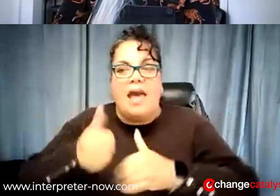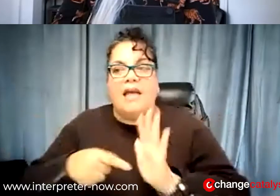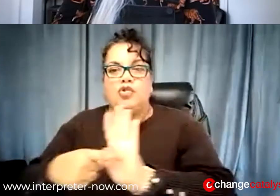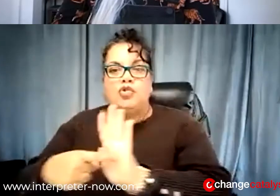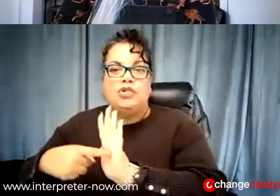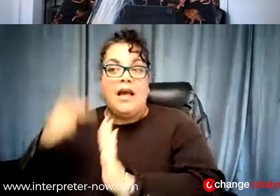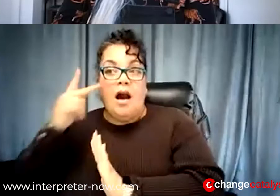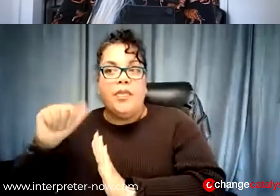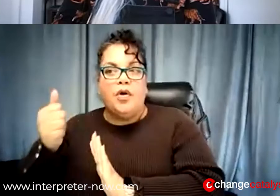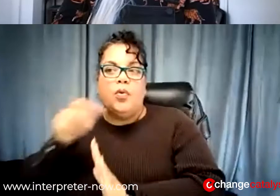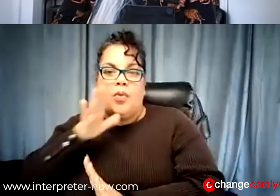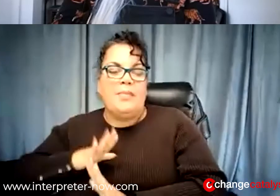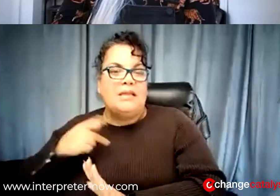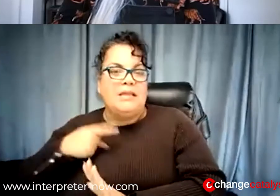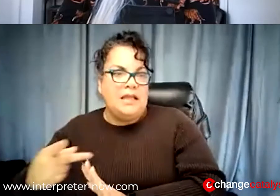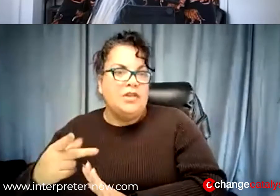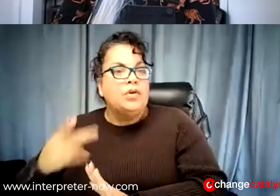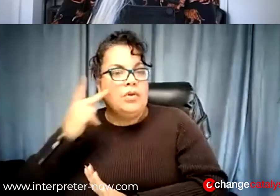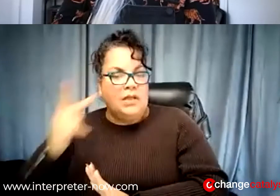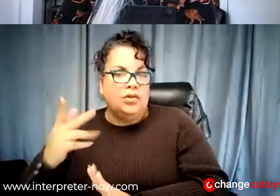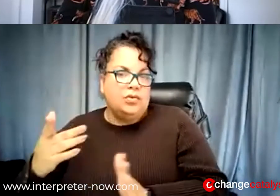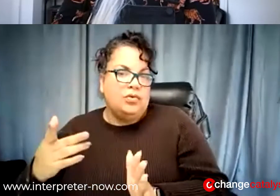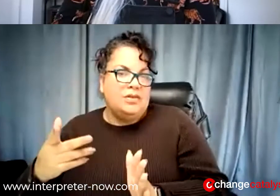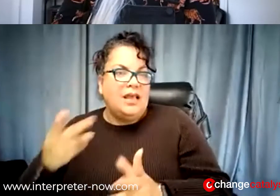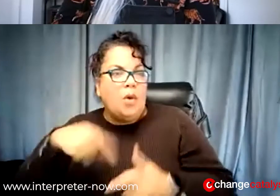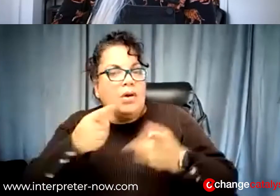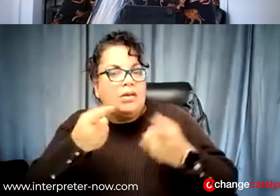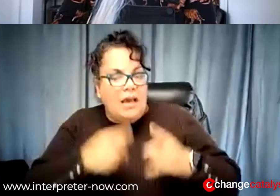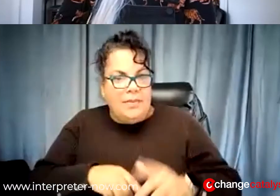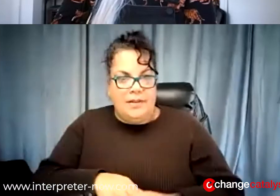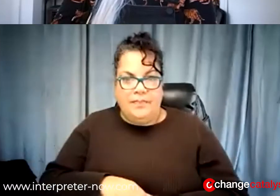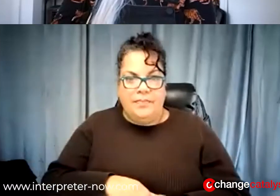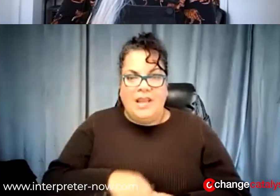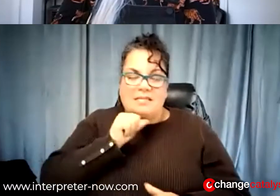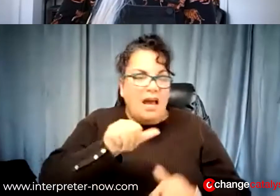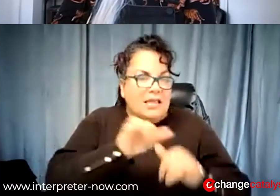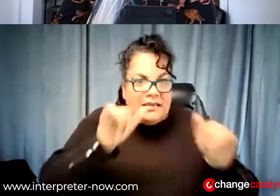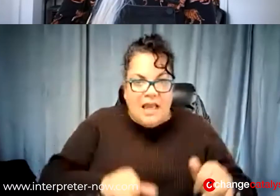The ripple effects are both systemic and personal and incredibly powerful.